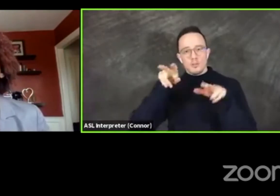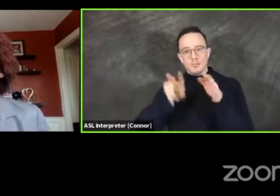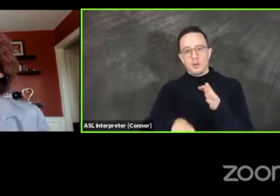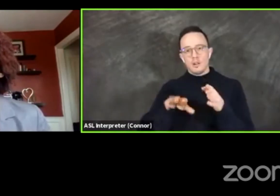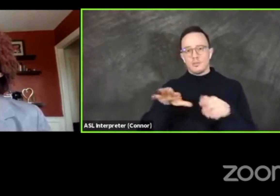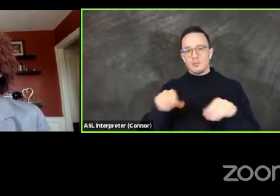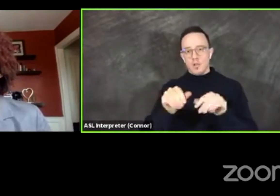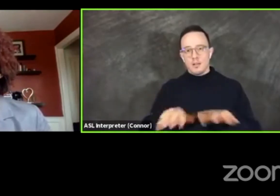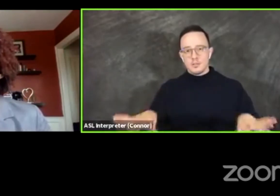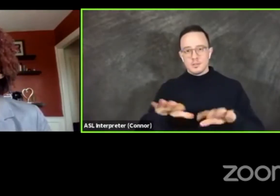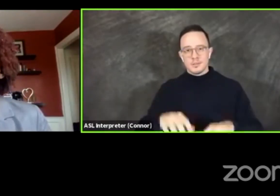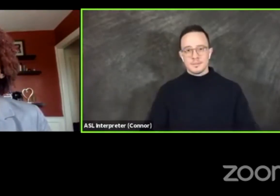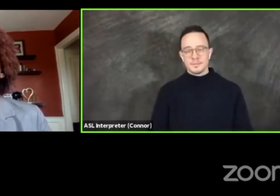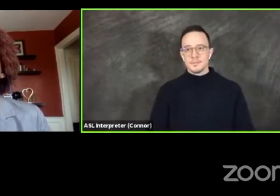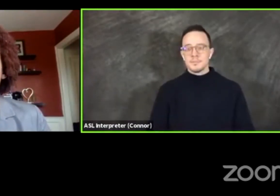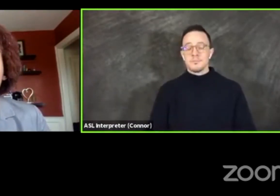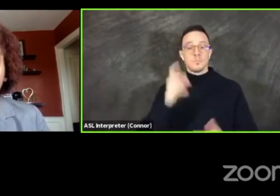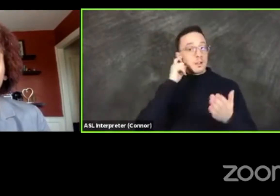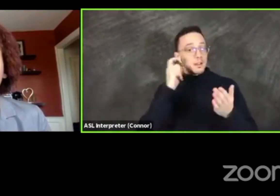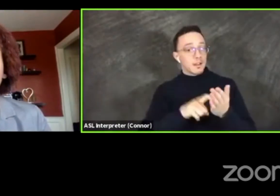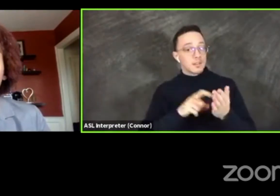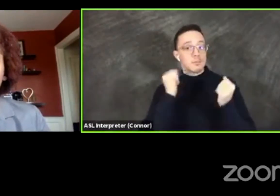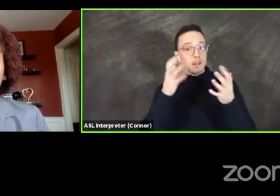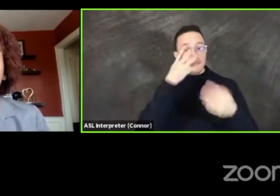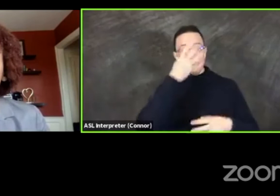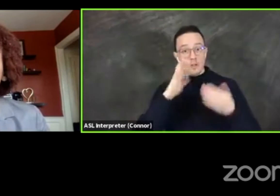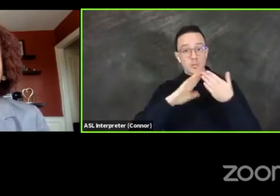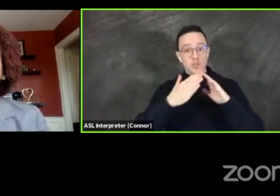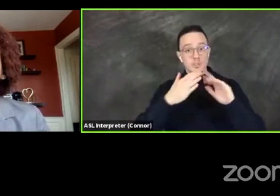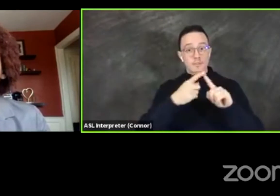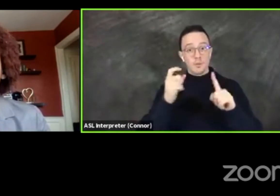COMMUNITIES FROM EASTERN EUROPE, LATIN AMERICA, ASIA, AFRICA AND THE CARIBBEAN